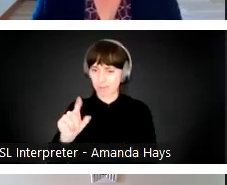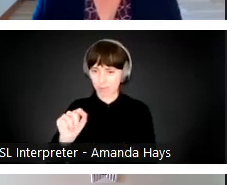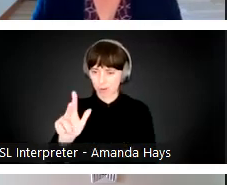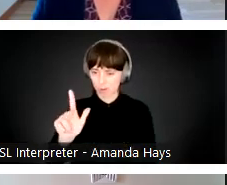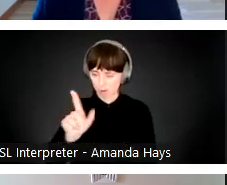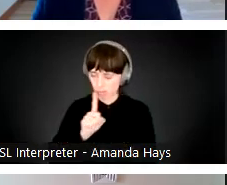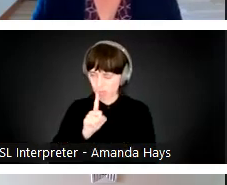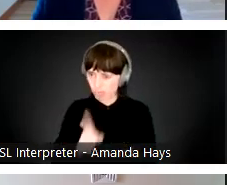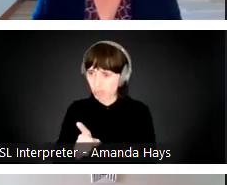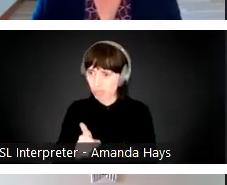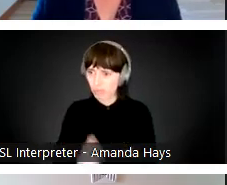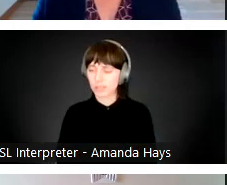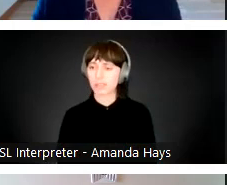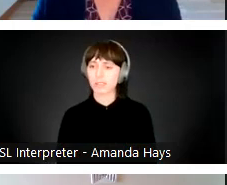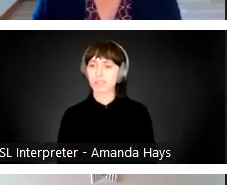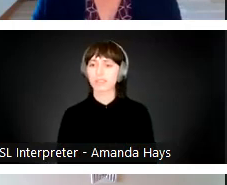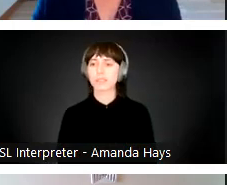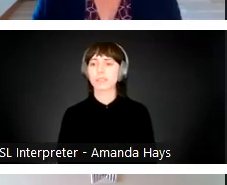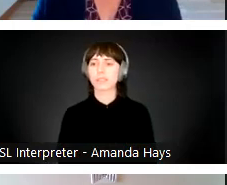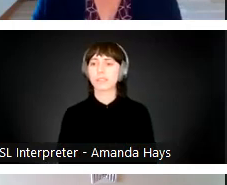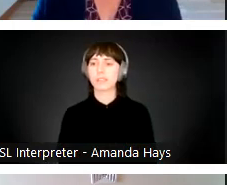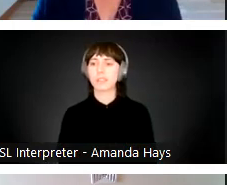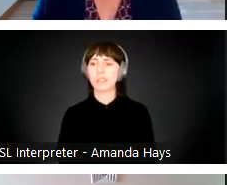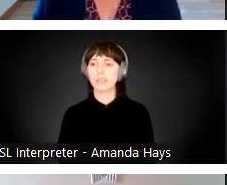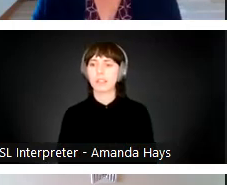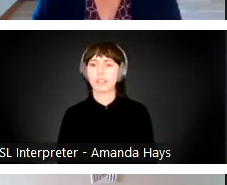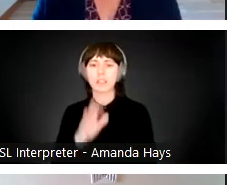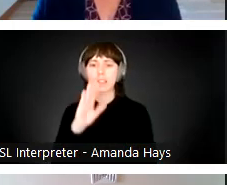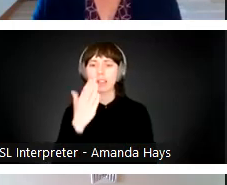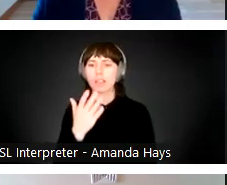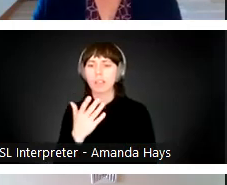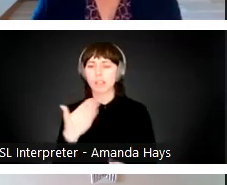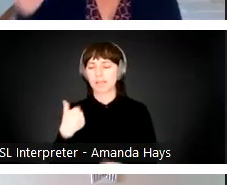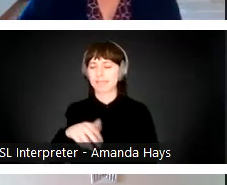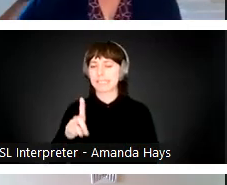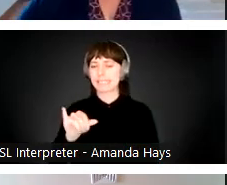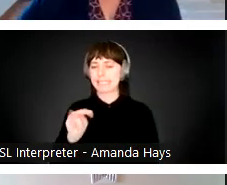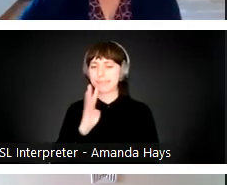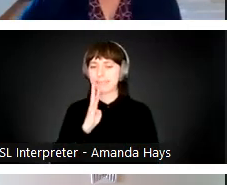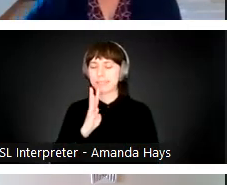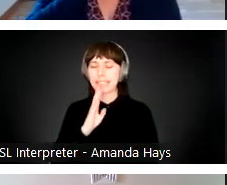So, we've got a couple of things crossed over one another-